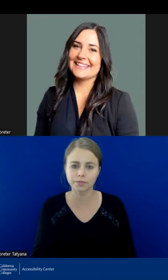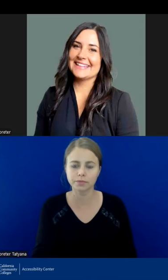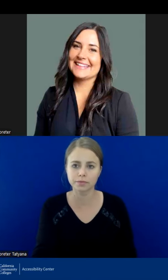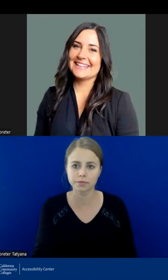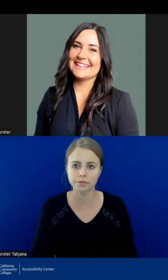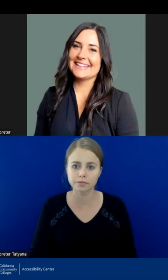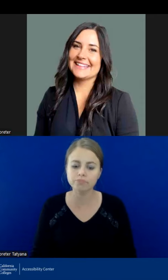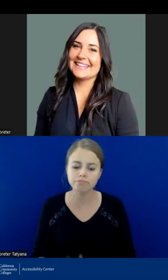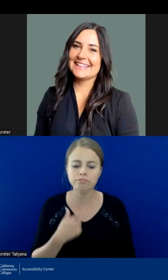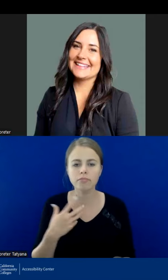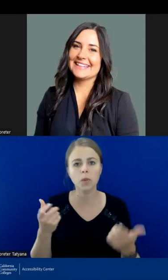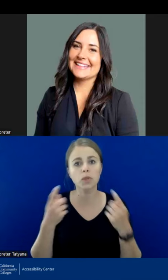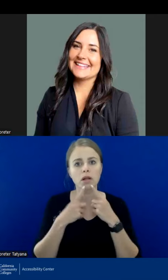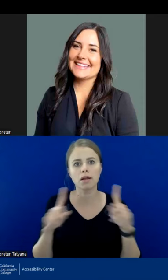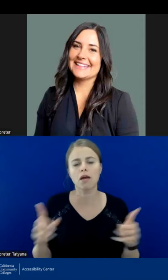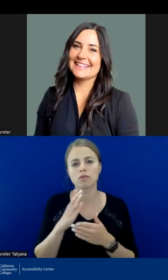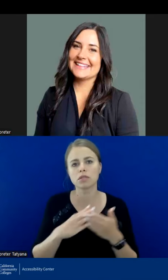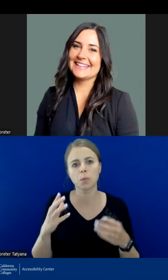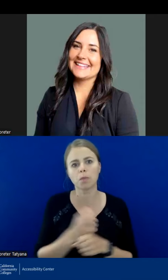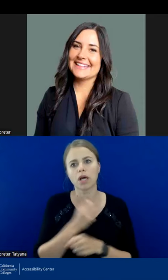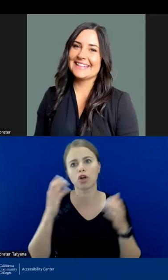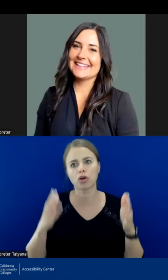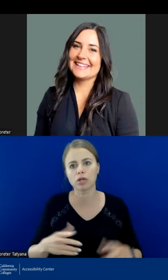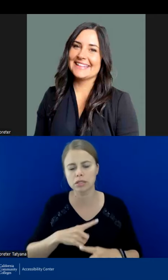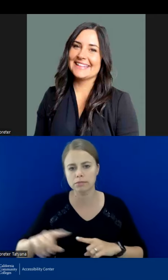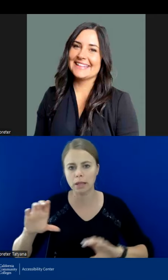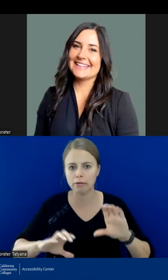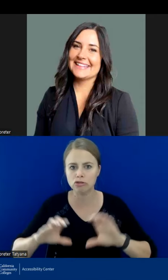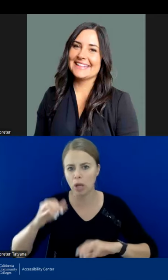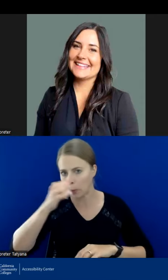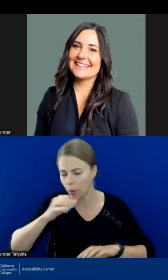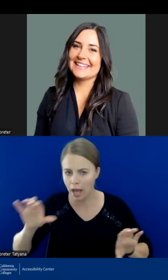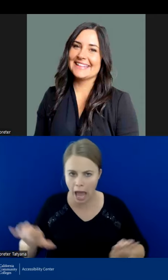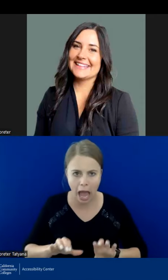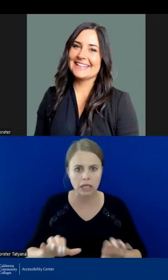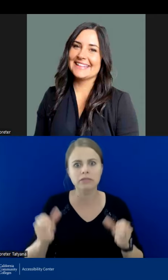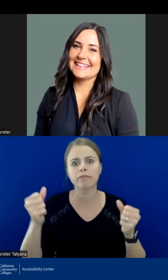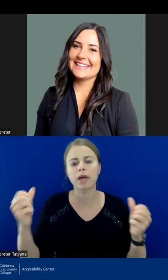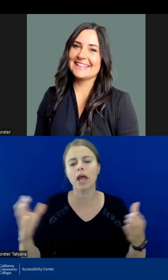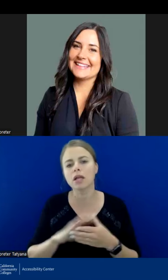Well I wanted to announce some winners, but the chat was so active and there was so many findings, so I'll just say